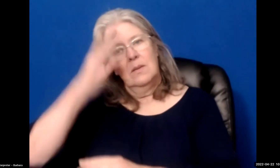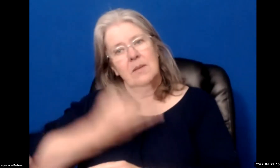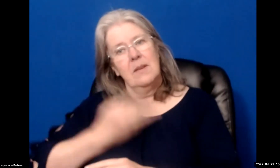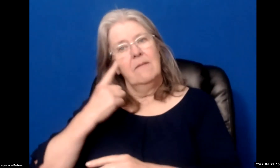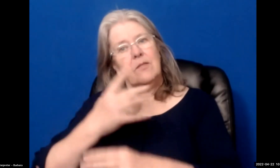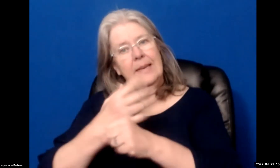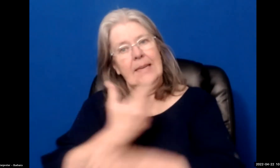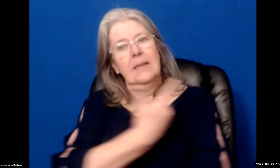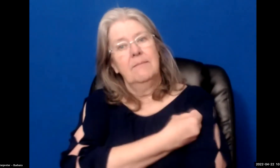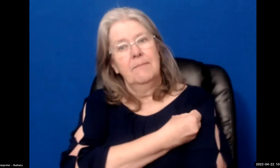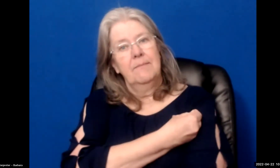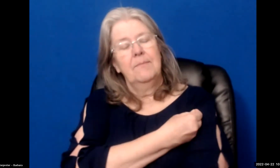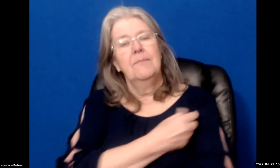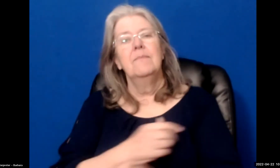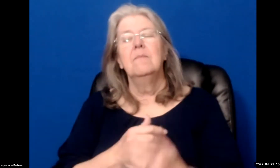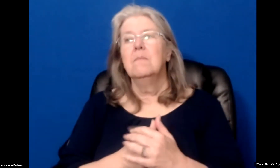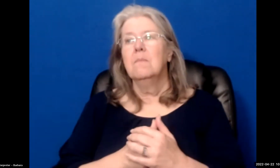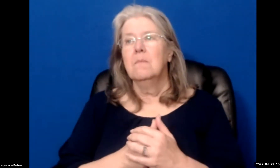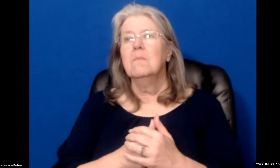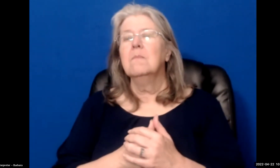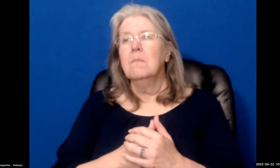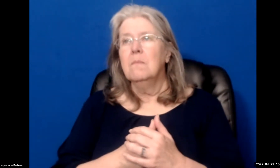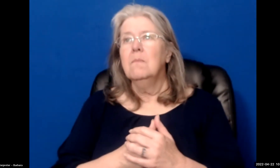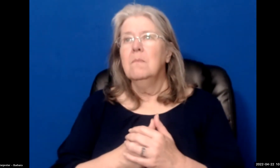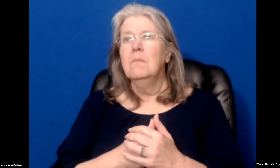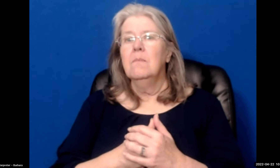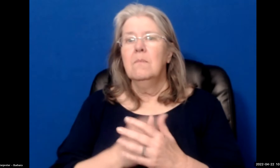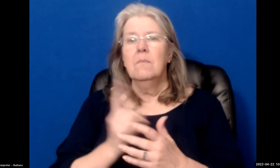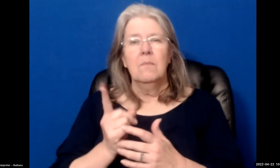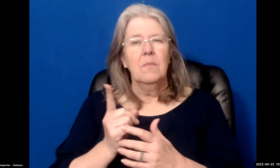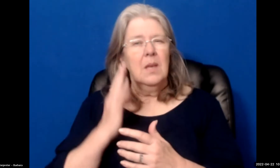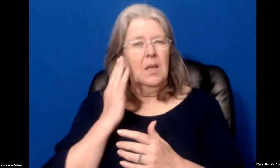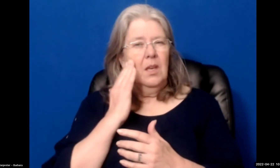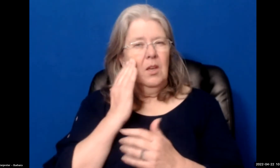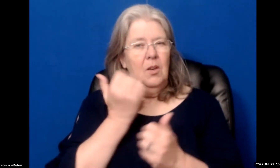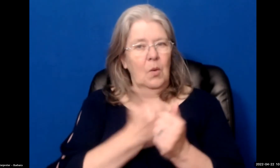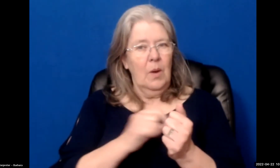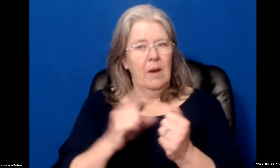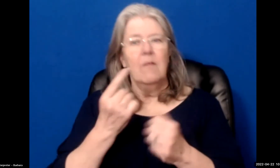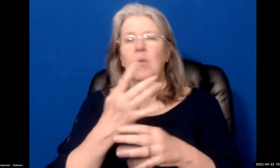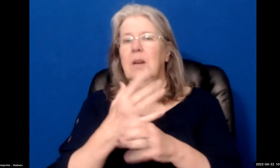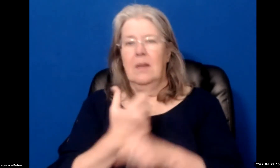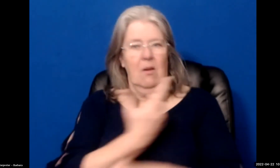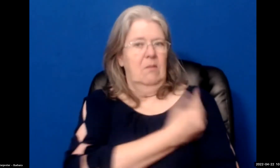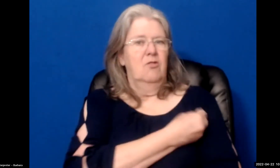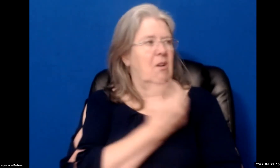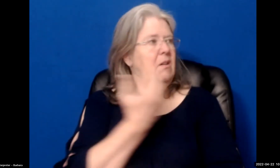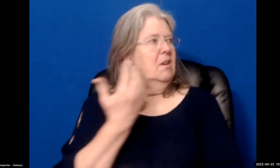Shannon: I think he kind of had -- he knew everyone else had got it. We had talked about it. He's received,